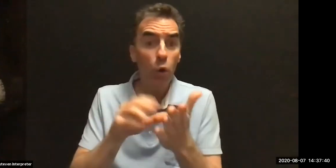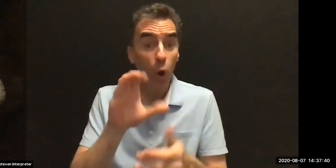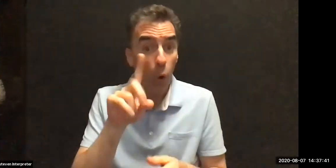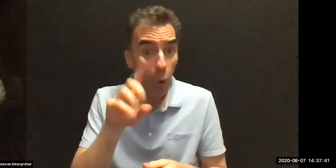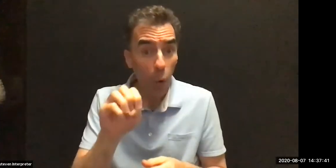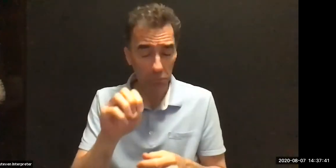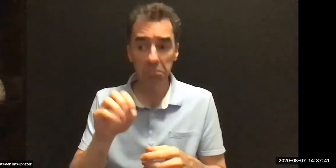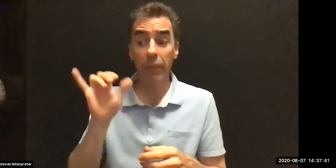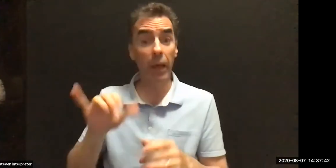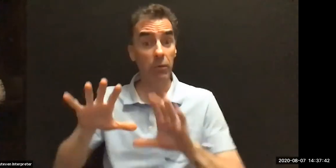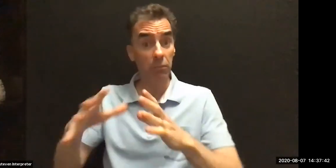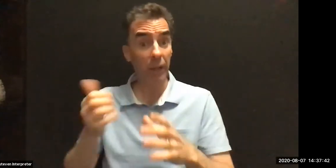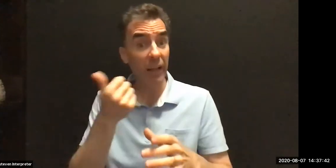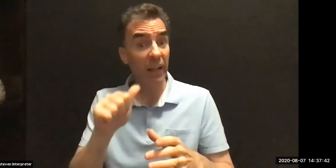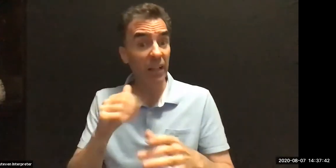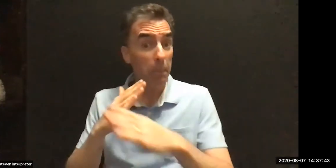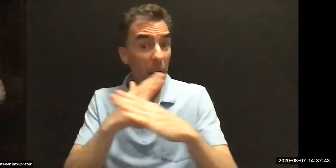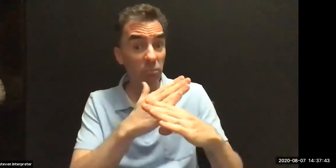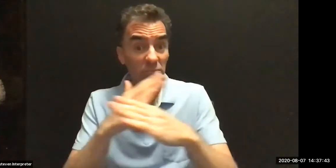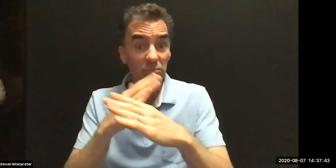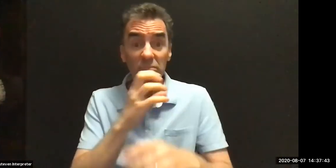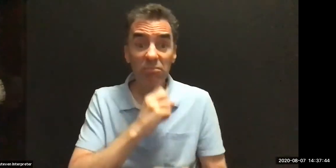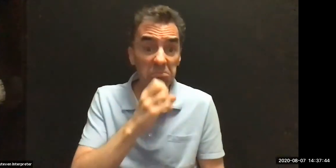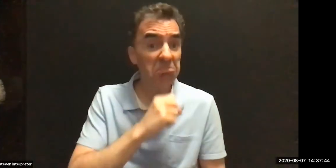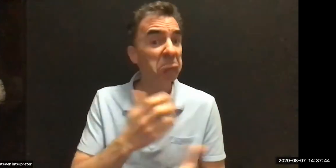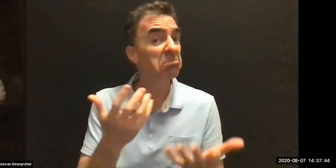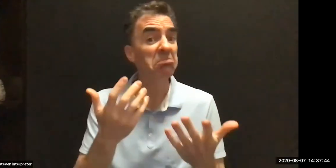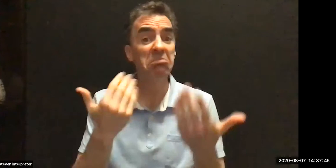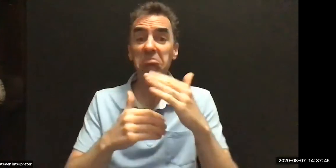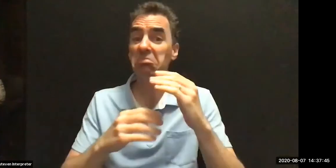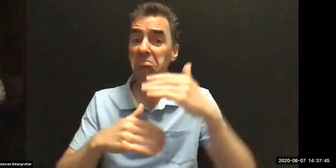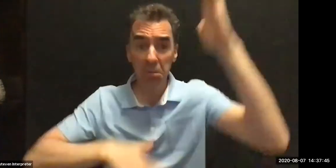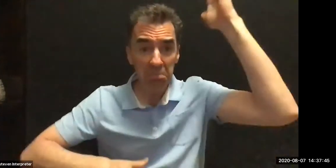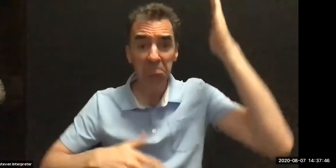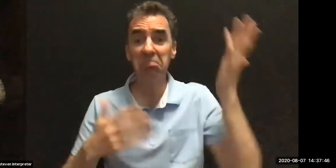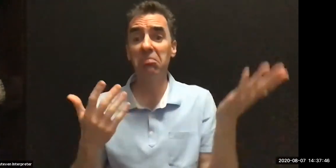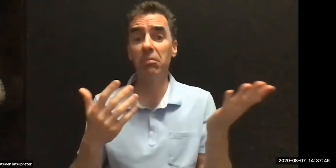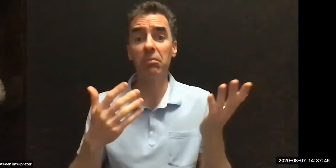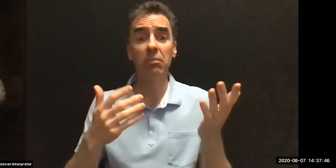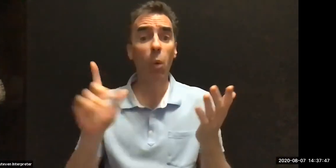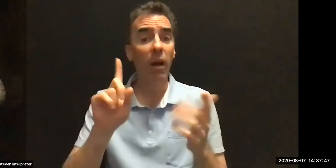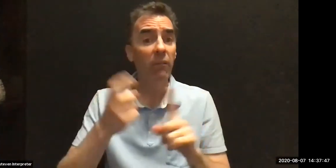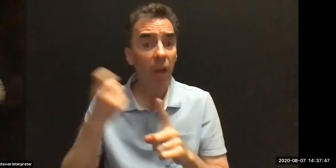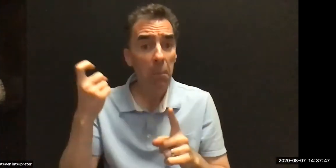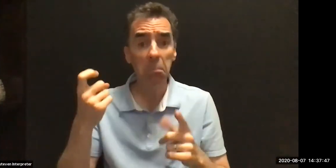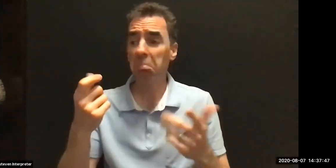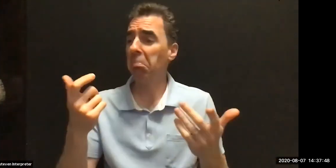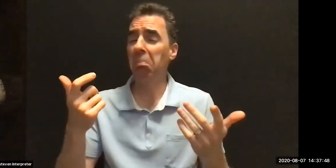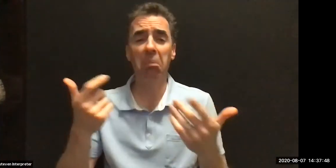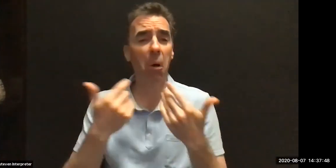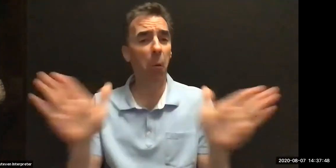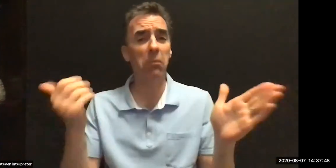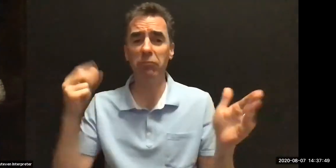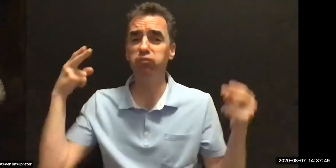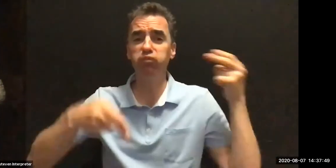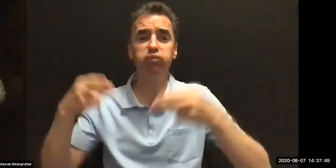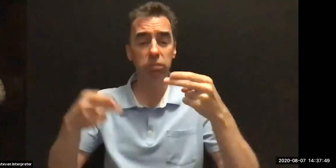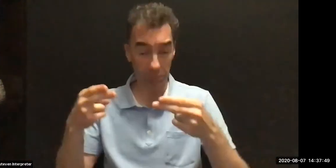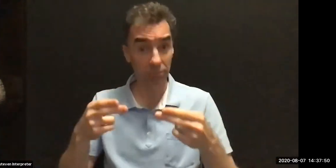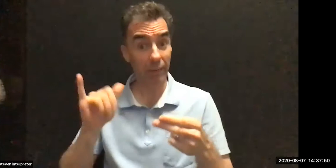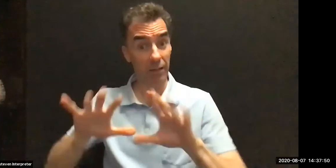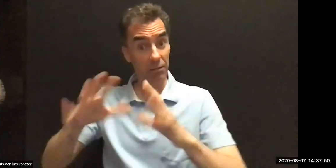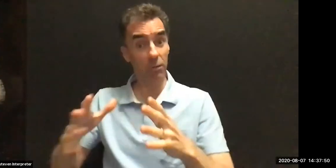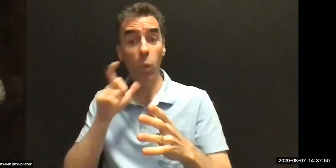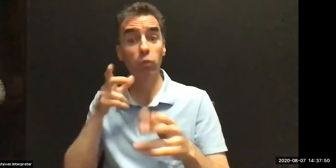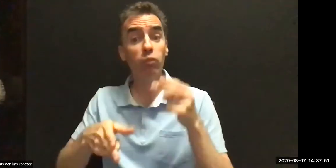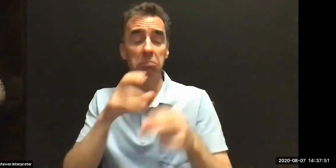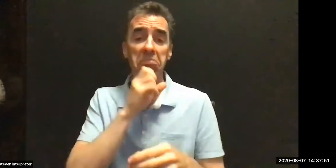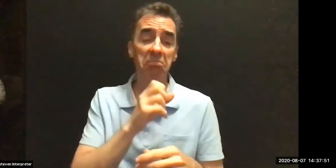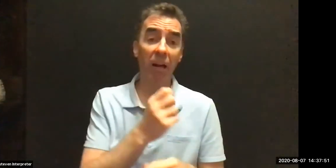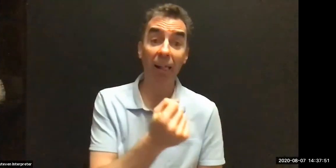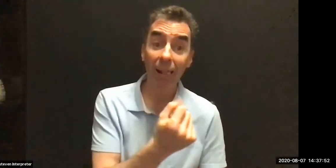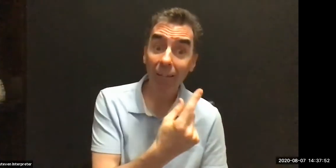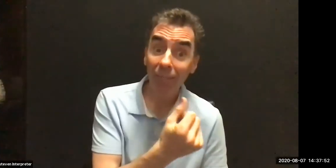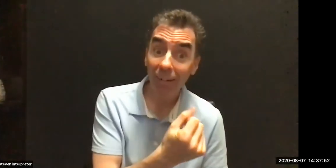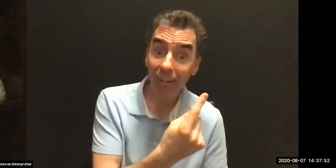Channelle Charest: There's no socio economic socio economic barrier. There's no pre education requirement to get into our program. So we have students, ranging from the age of 11 years old to 70 years old.